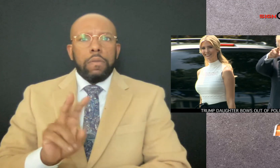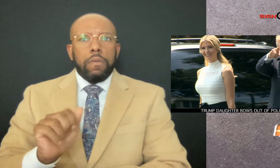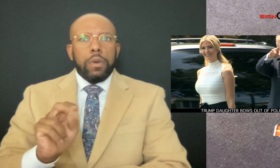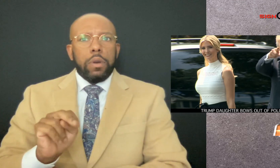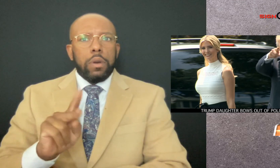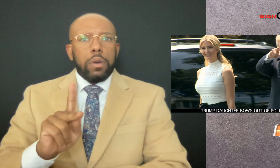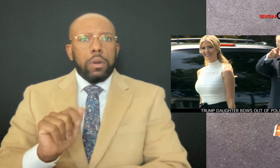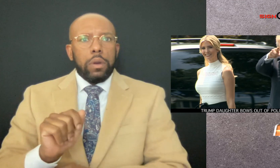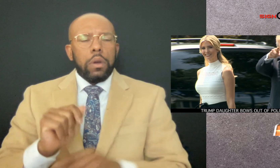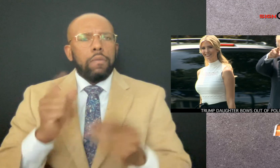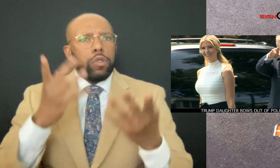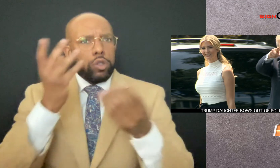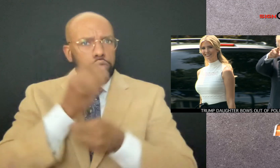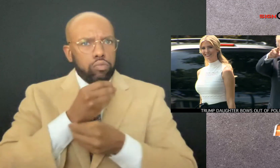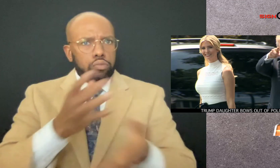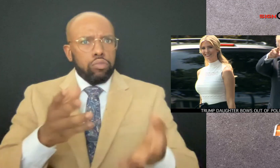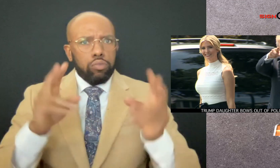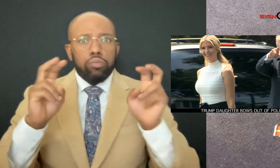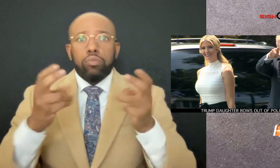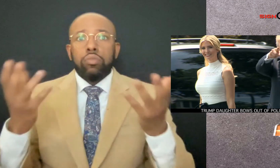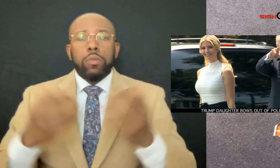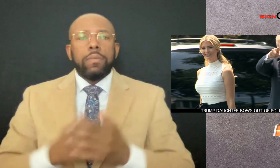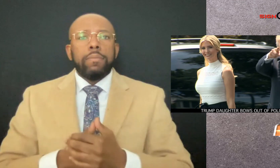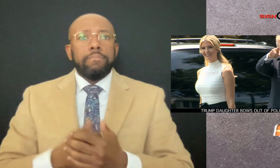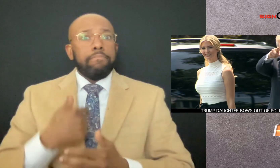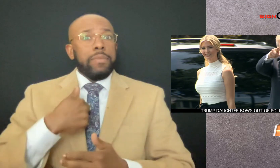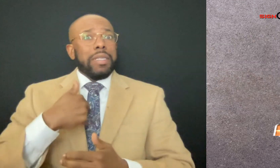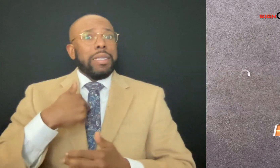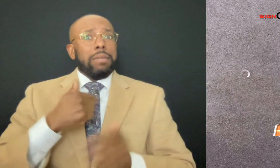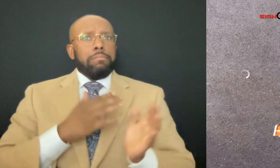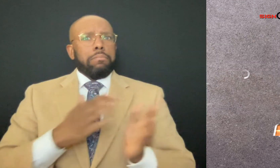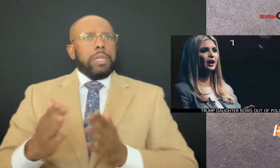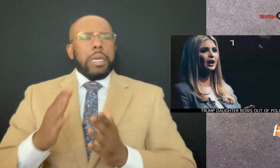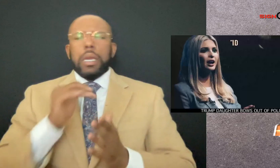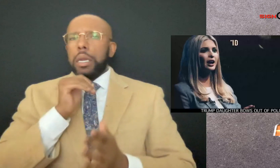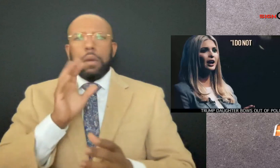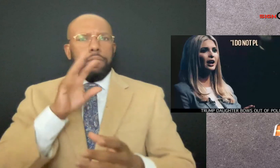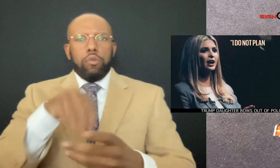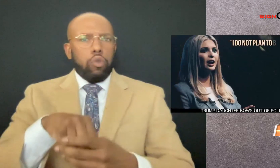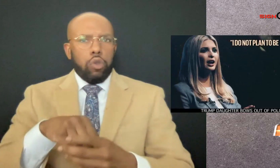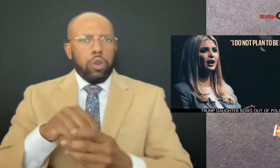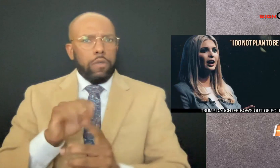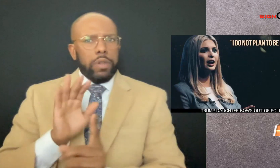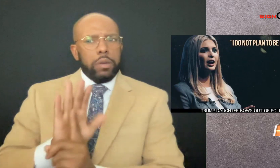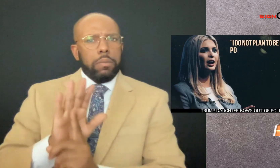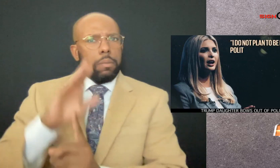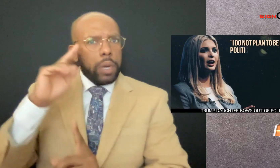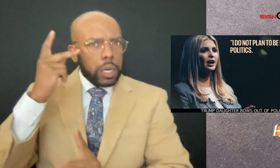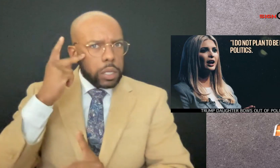shortly after the announcement Trump's daughter Ivanka released this statement saying